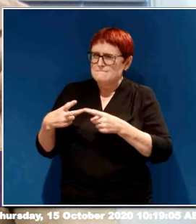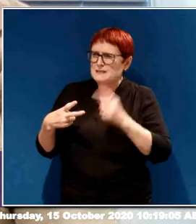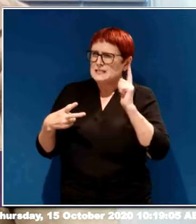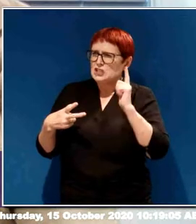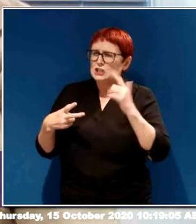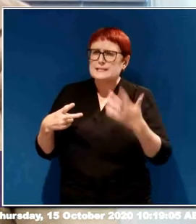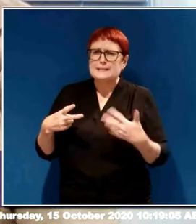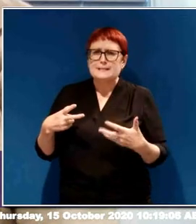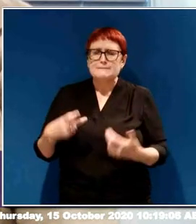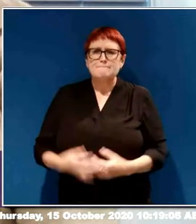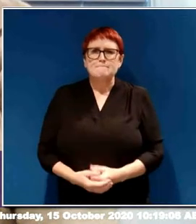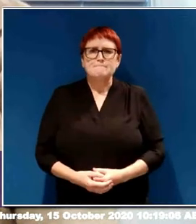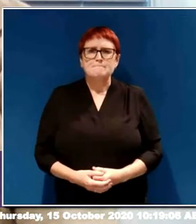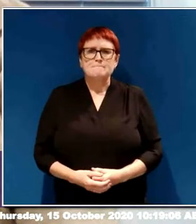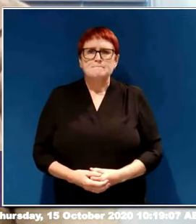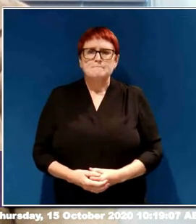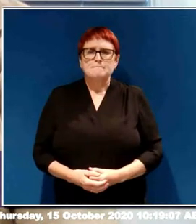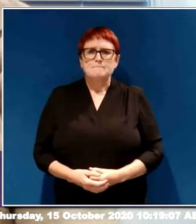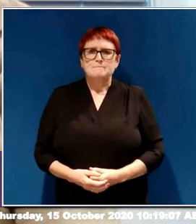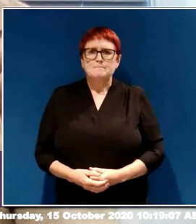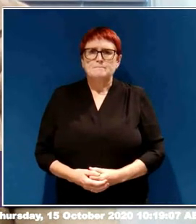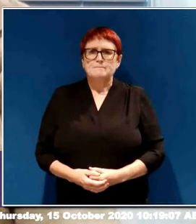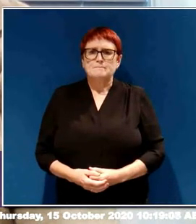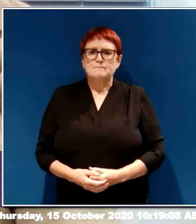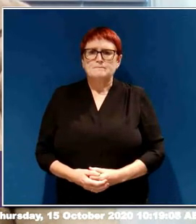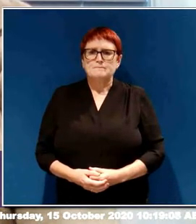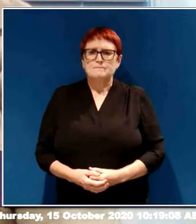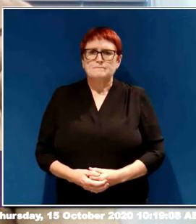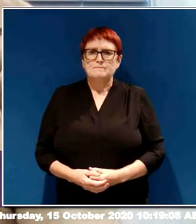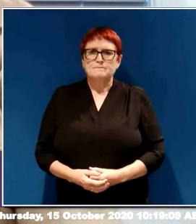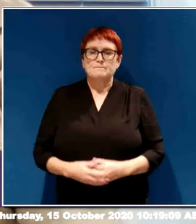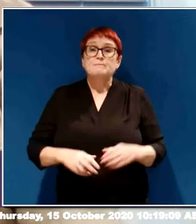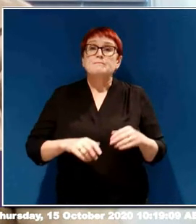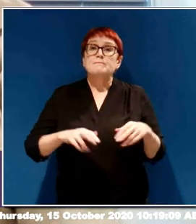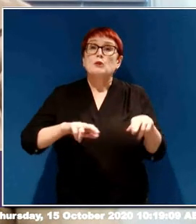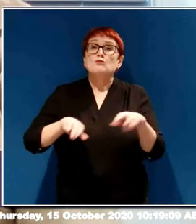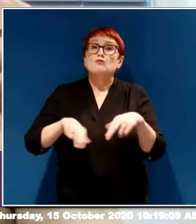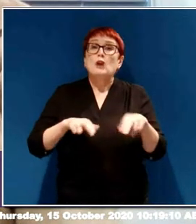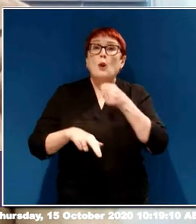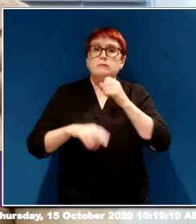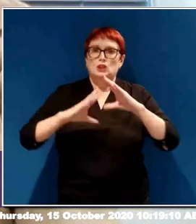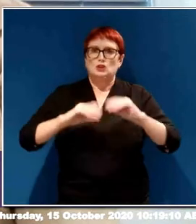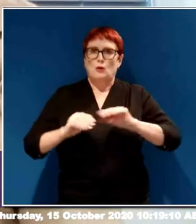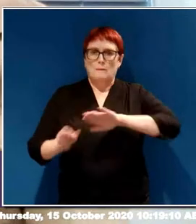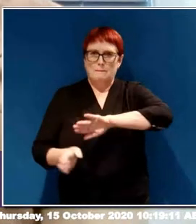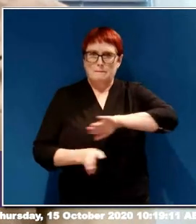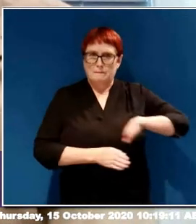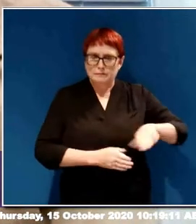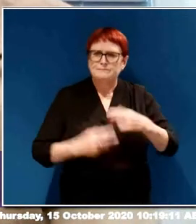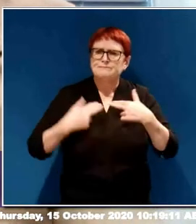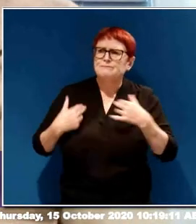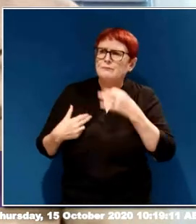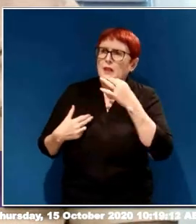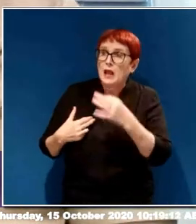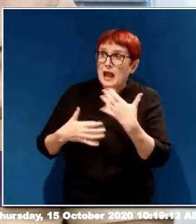So at this stage, is there any learning plan in place for Jack? No. No, there was nothing.